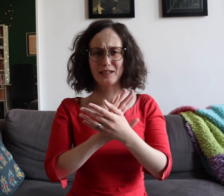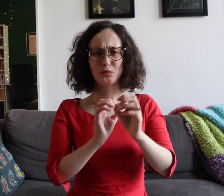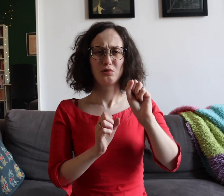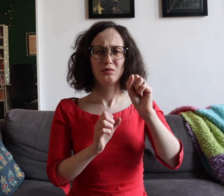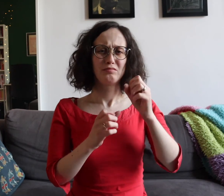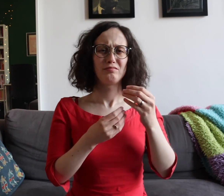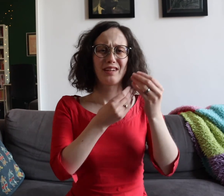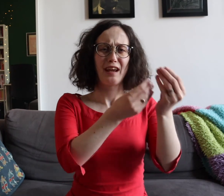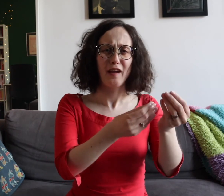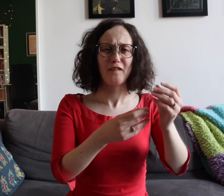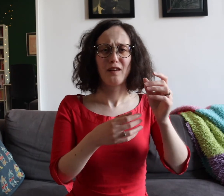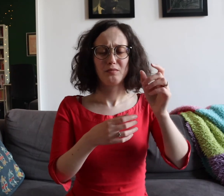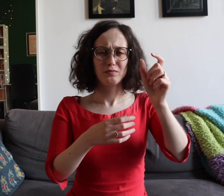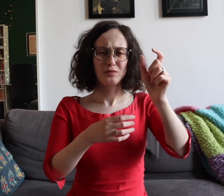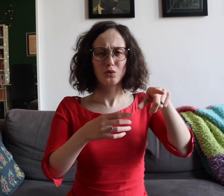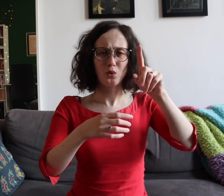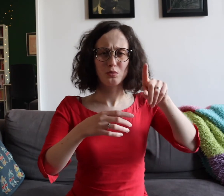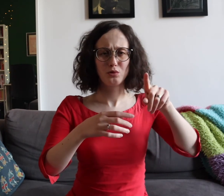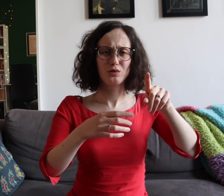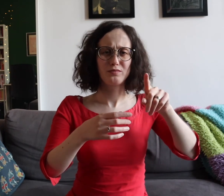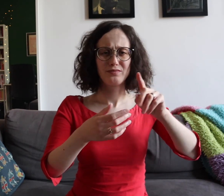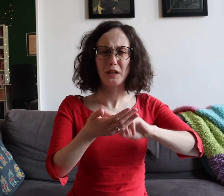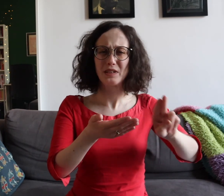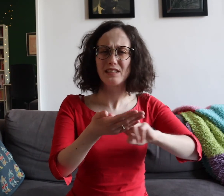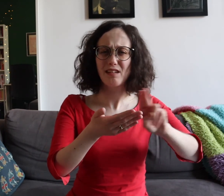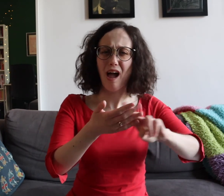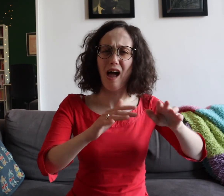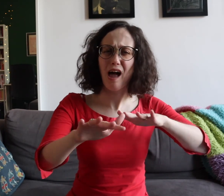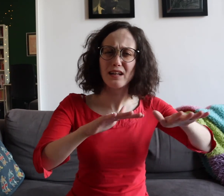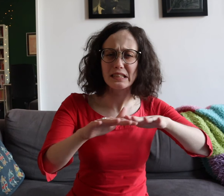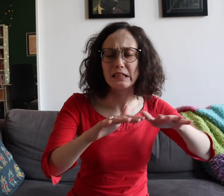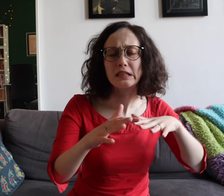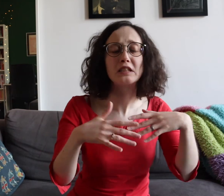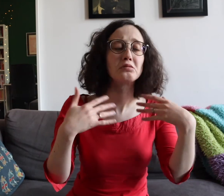Erasmus still with the person who arranges all the paperwork.